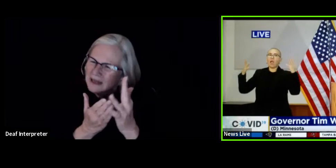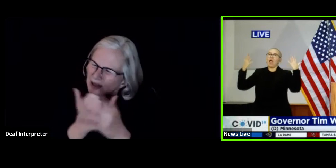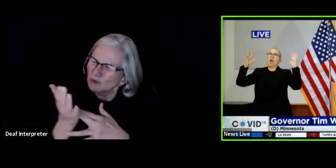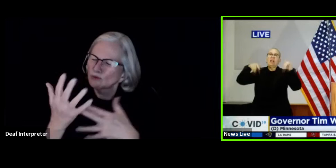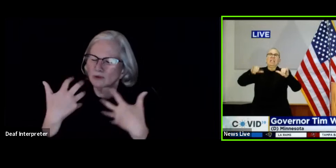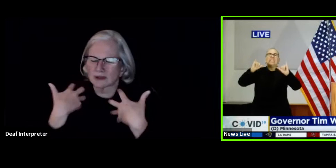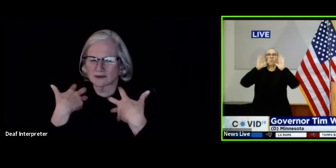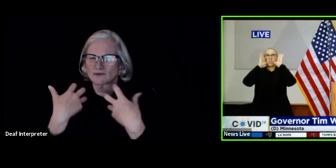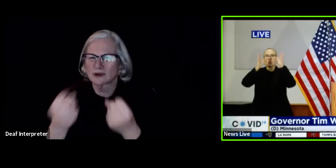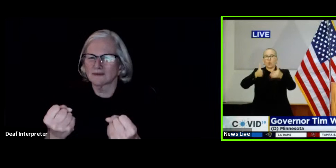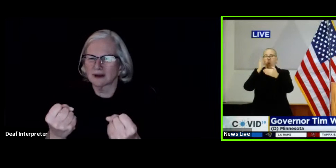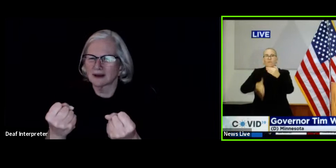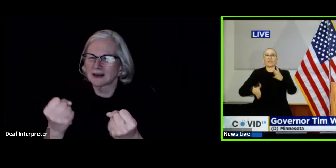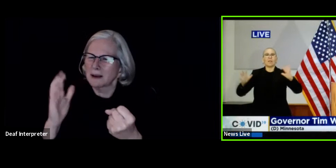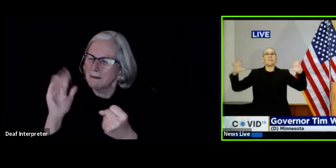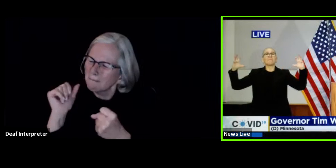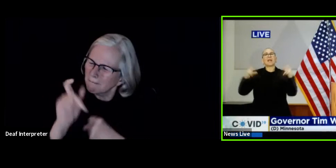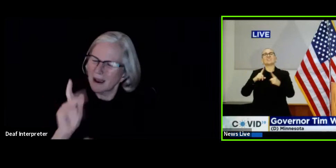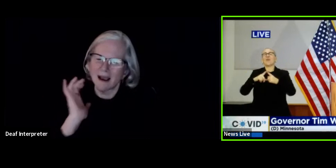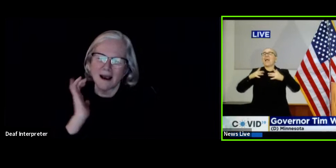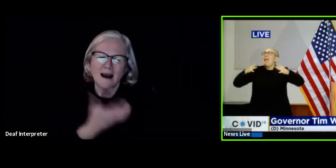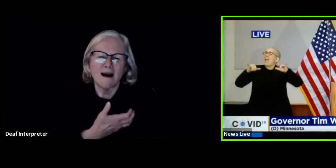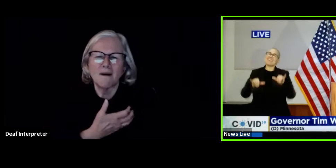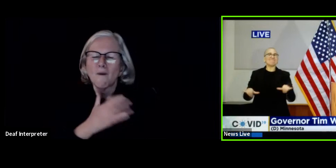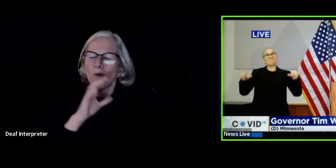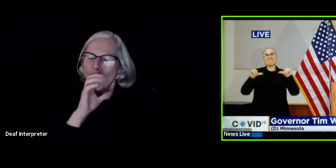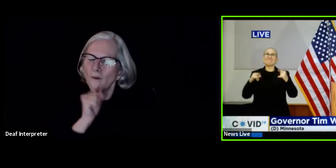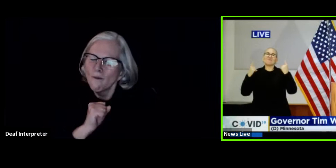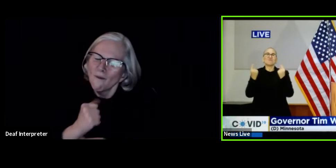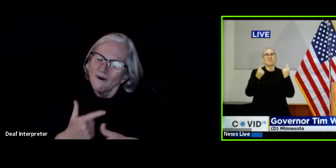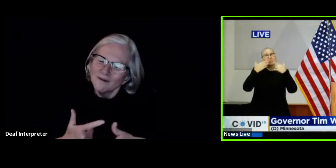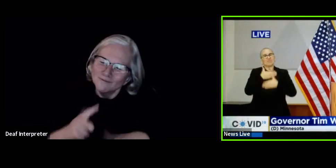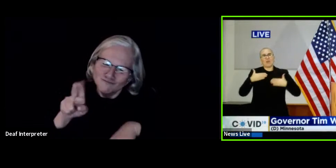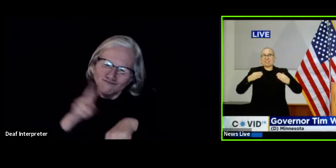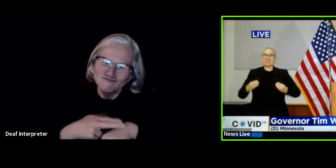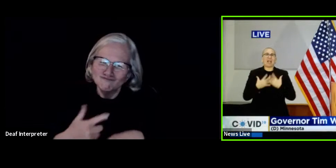LOVE AND THE THINGS THAT MAKE A DIFFERENCE IN OUR LIVES.